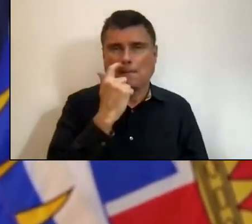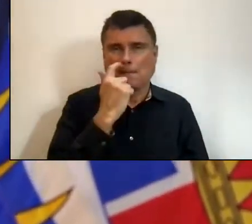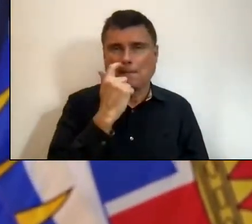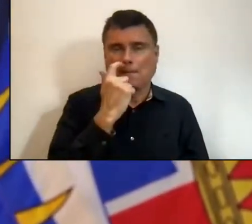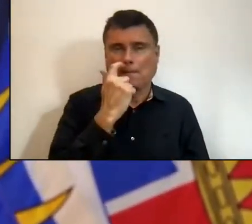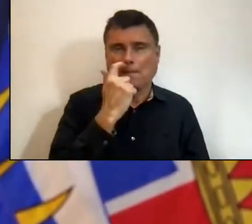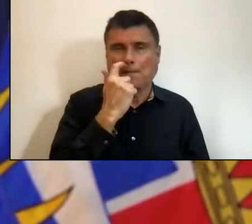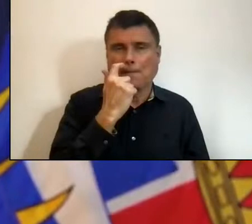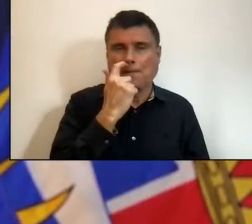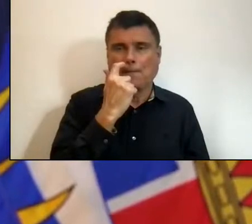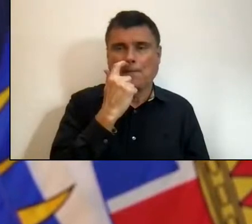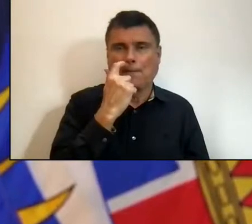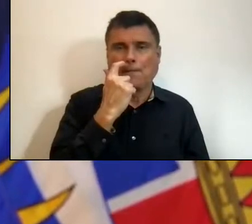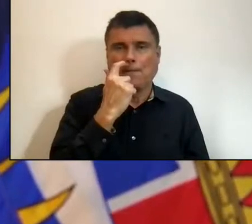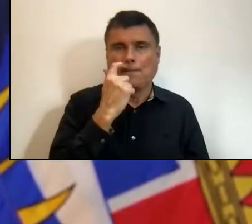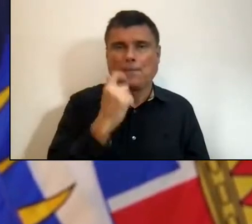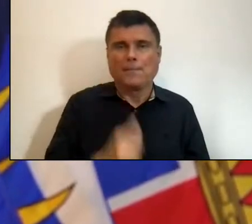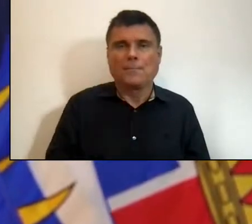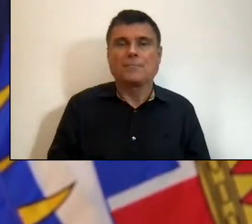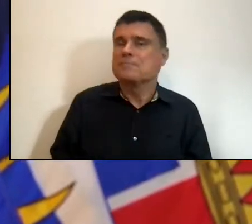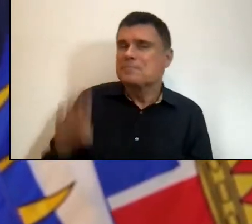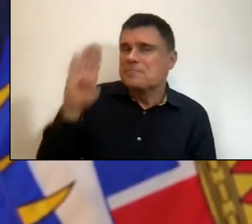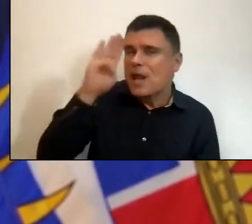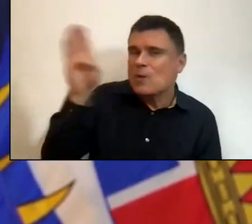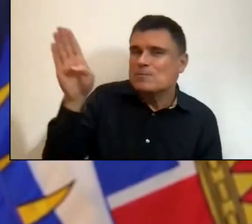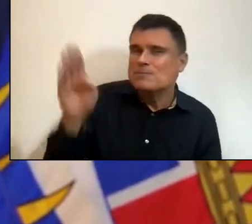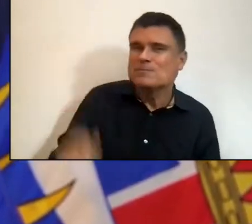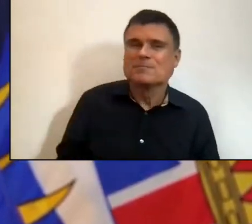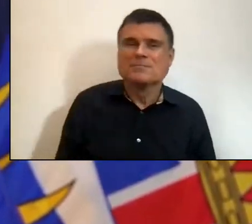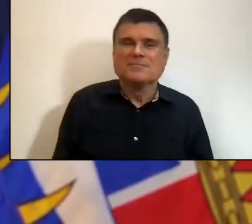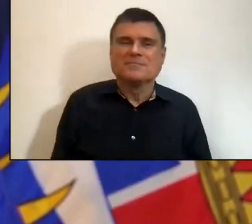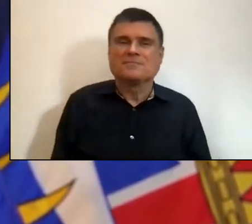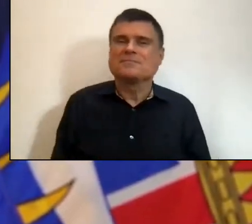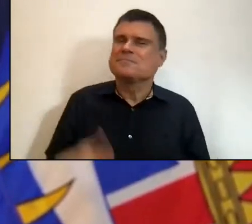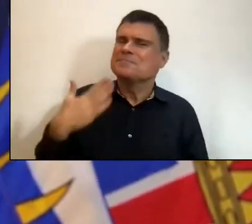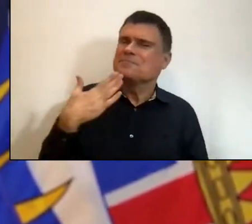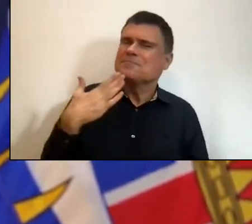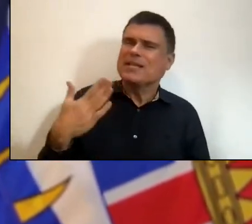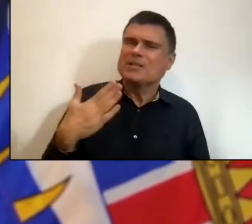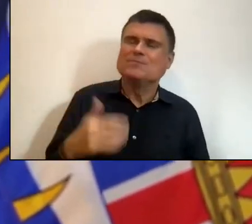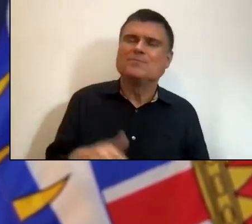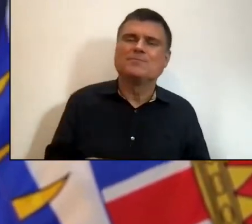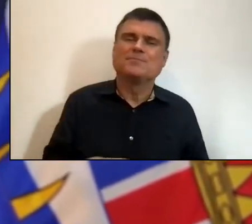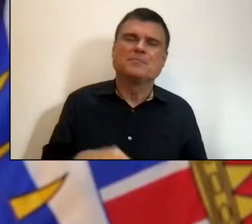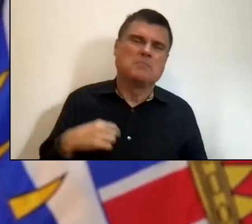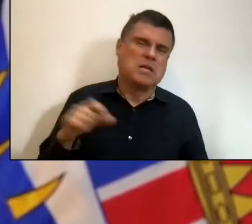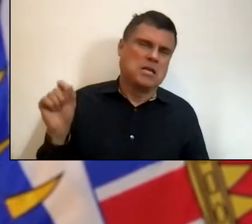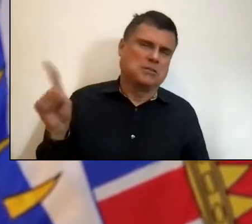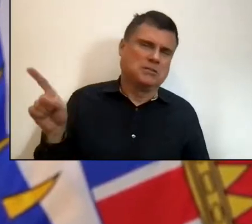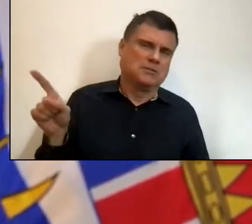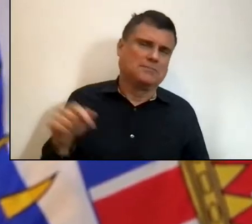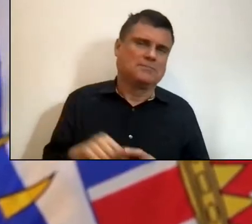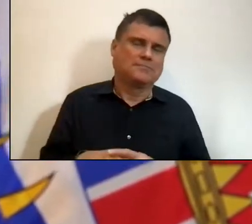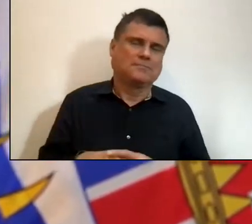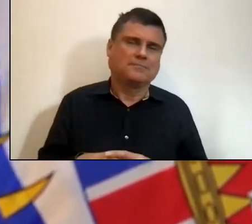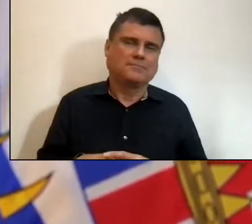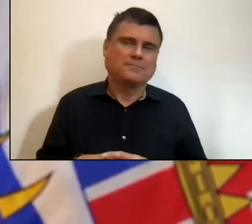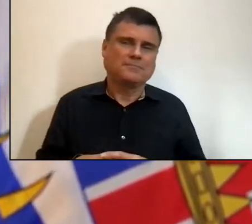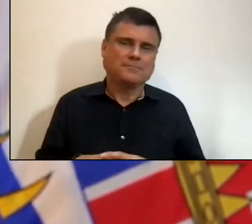Hi there. Thank you for taking my questions. You mentioned health care